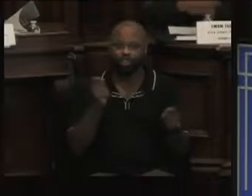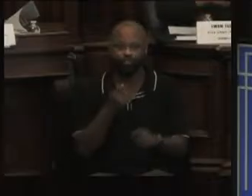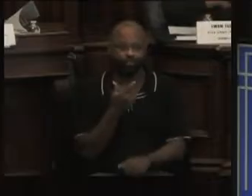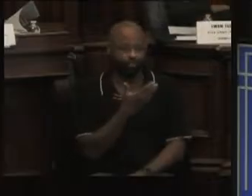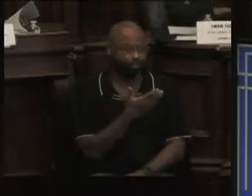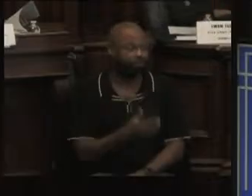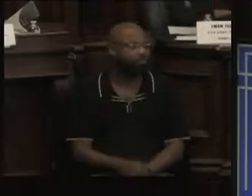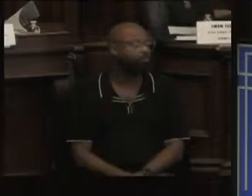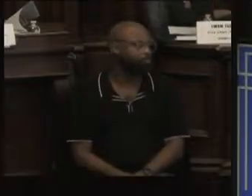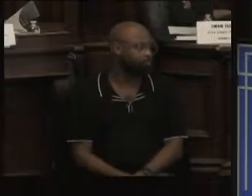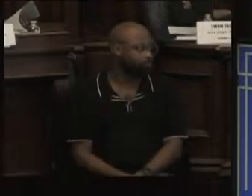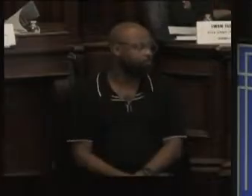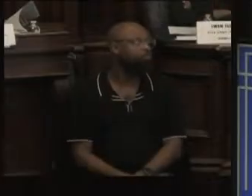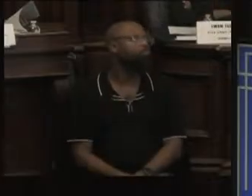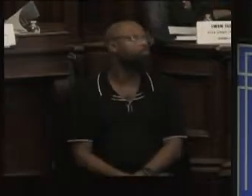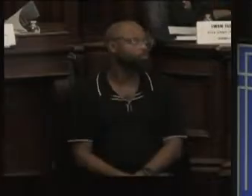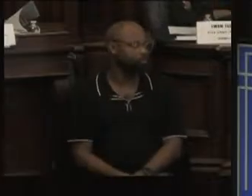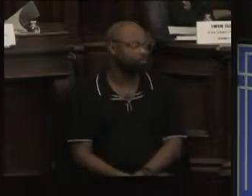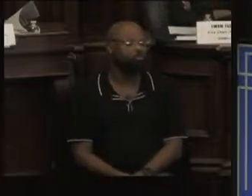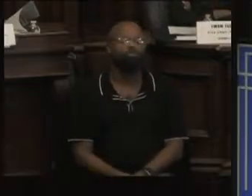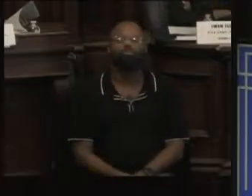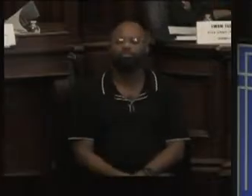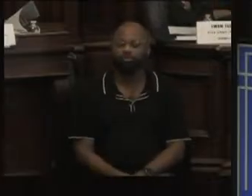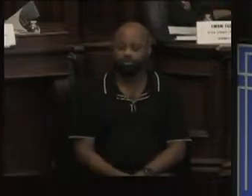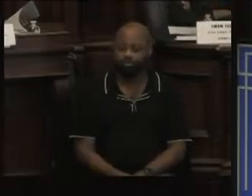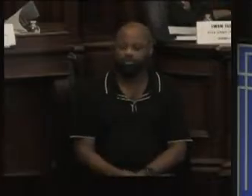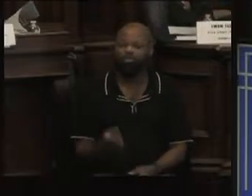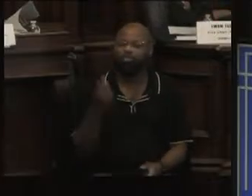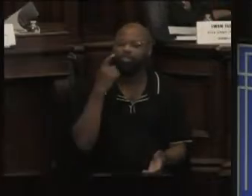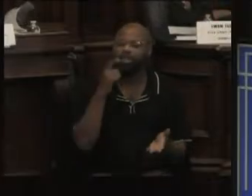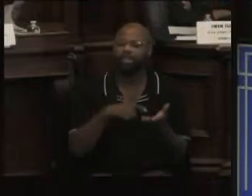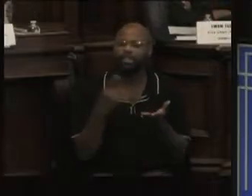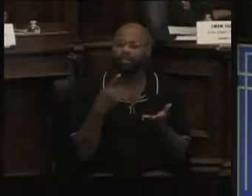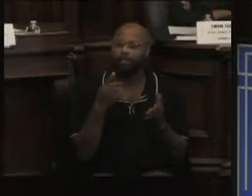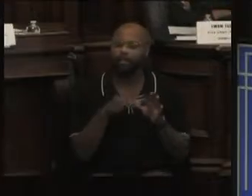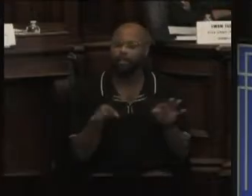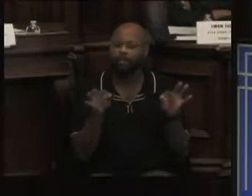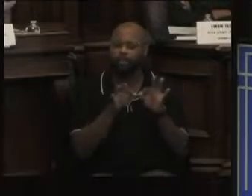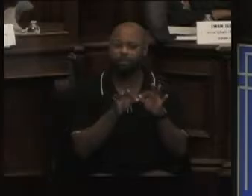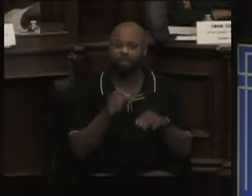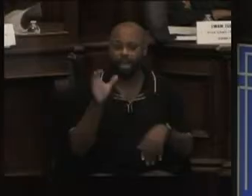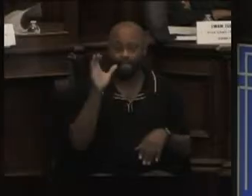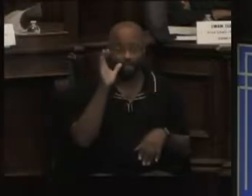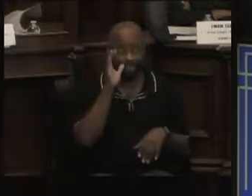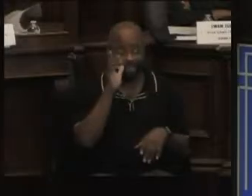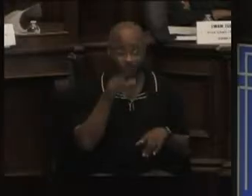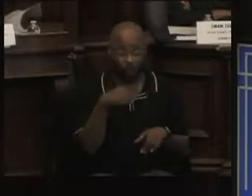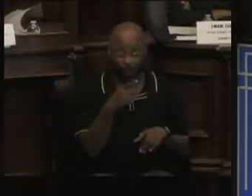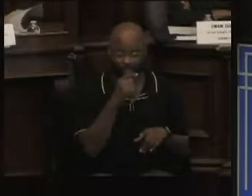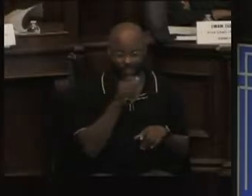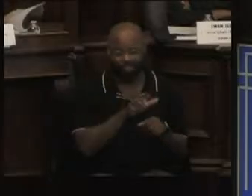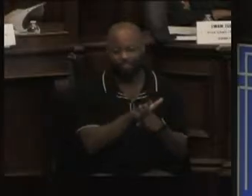let me mention the community engagement shift. So we also